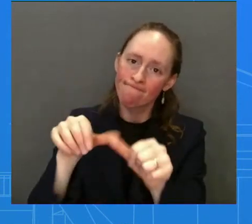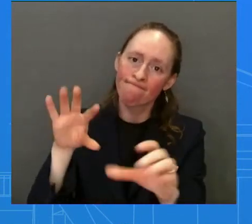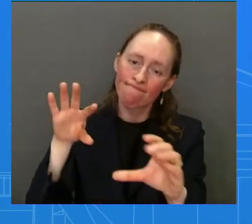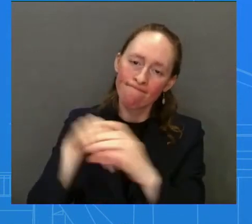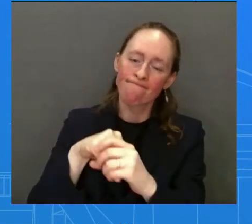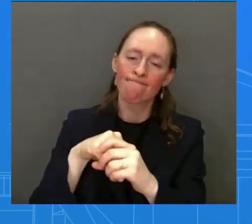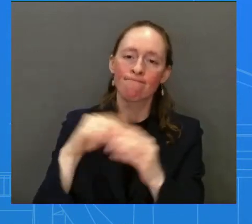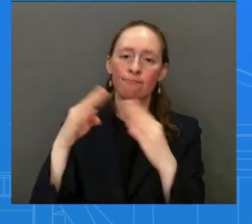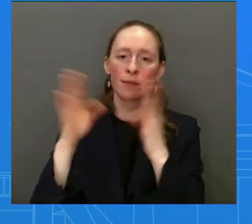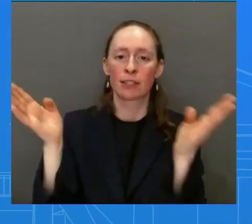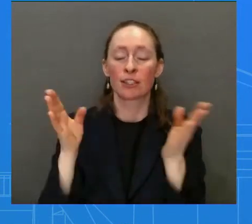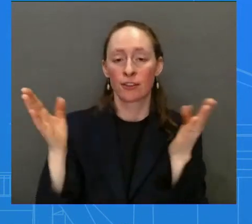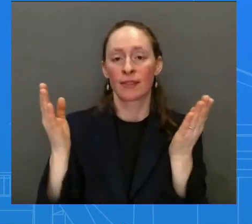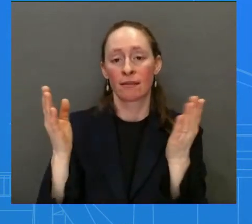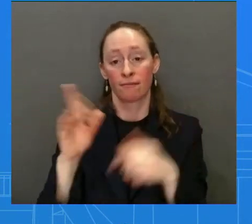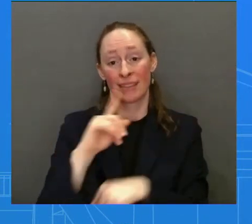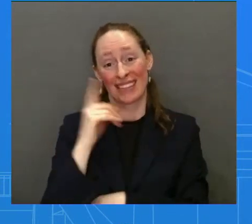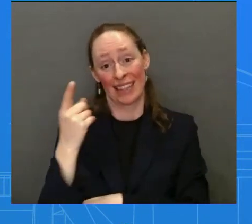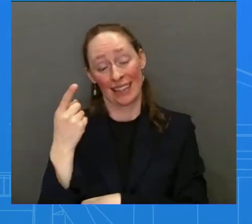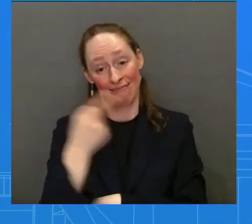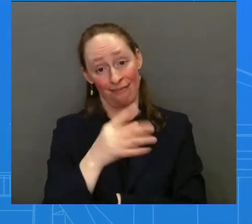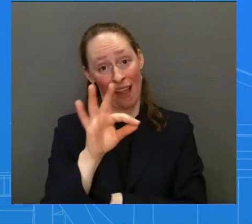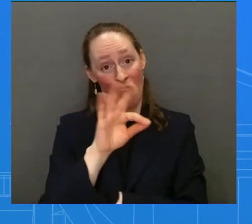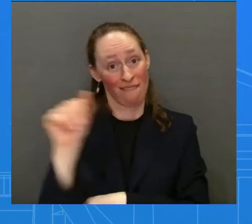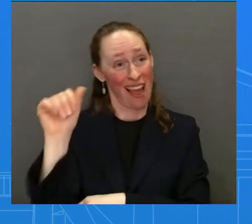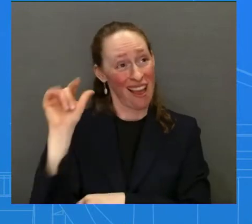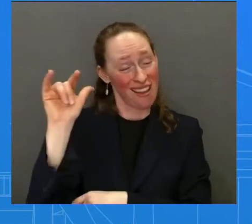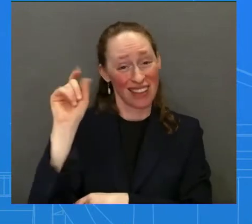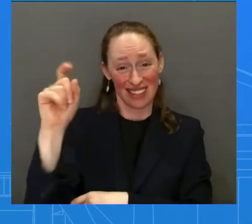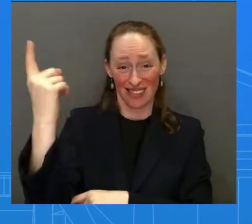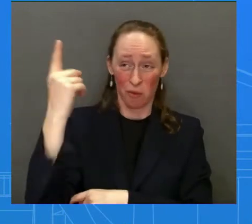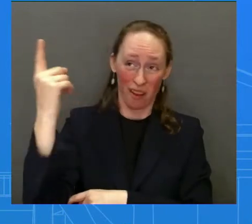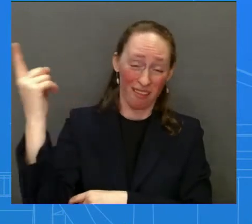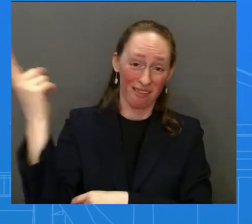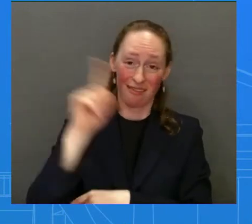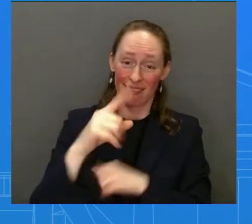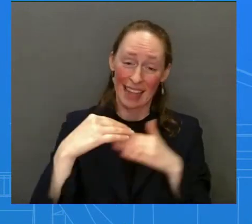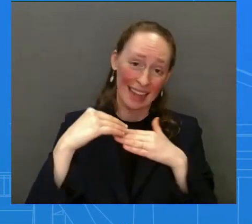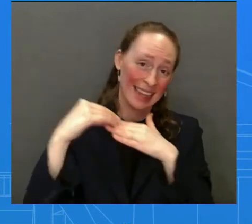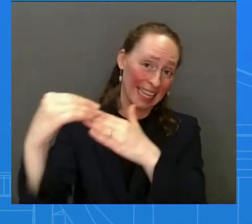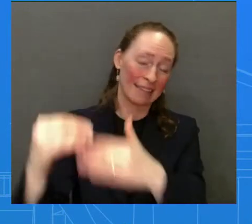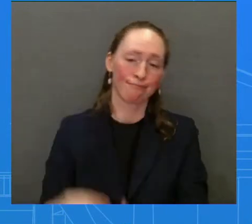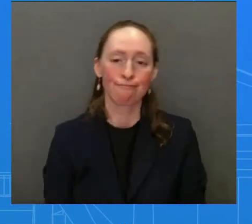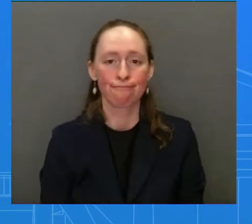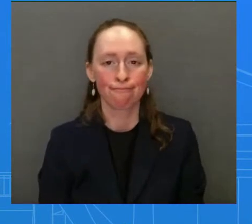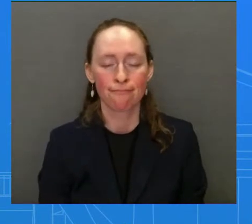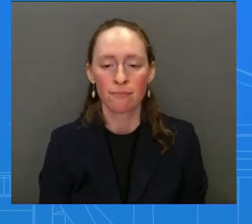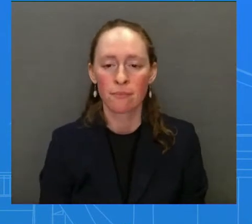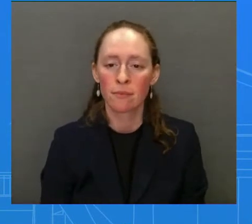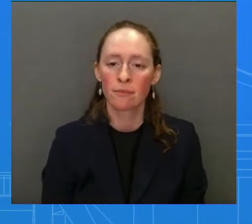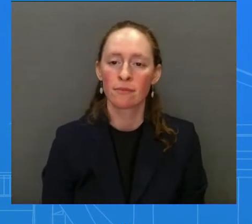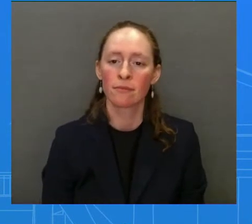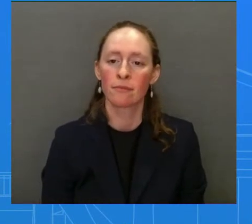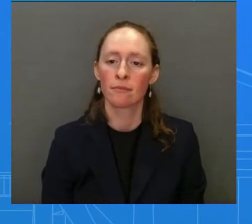Christian, go ahead. I know -- The Press: I want to ask about this SBA roundtable coming up. There's been critiques from Republicans